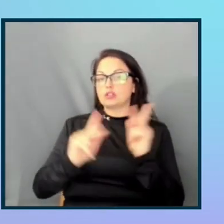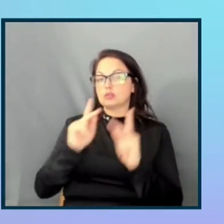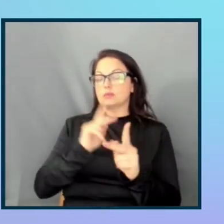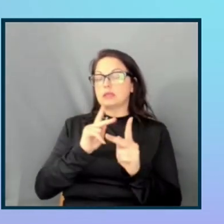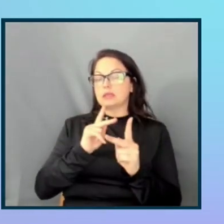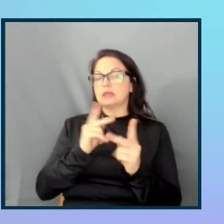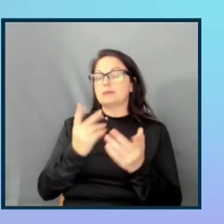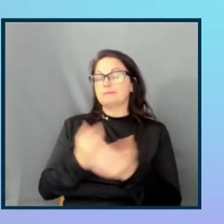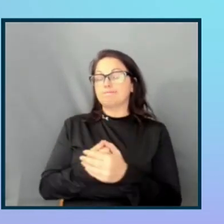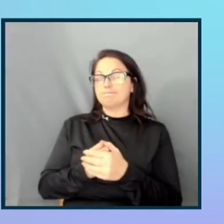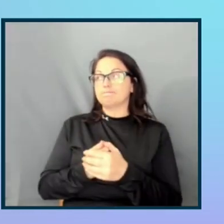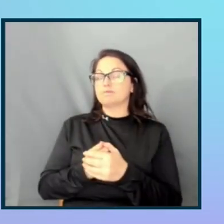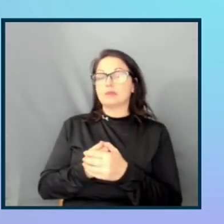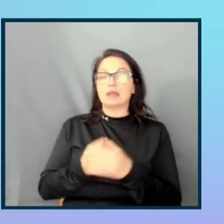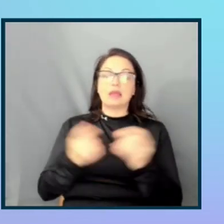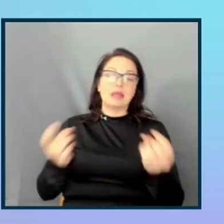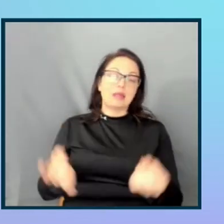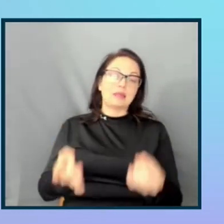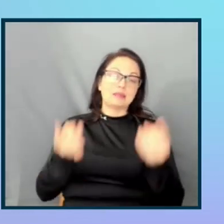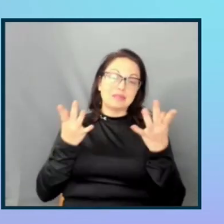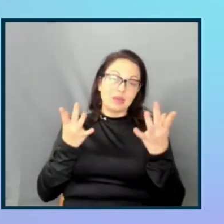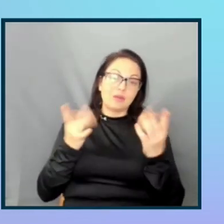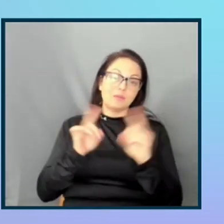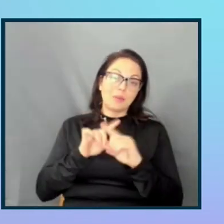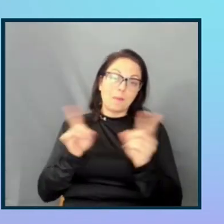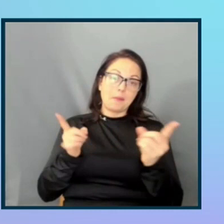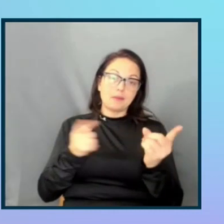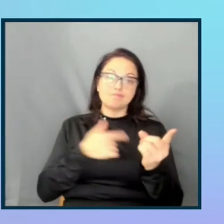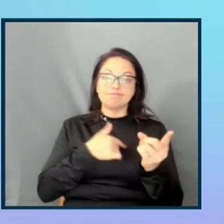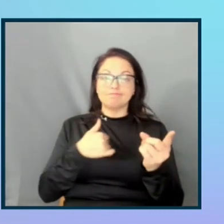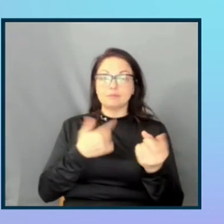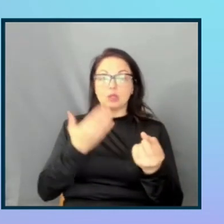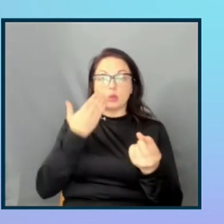Which is terrible, but at least they know it. (chuckles)